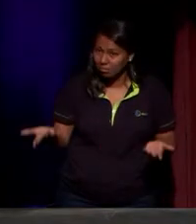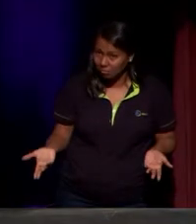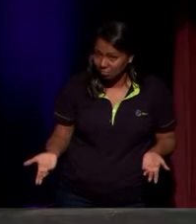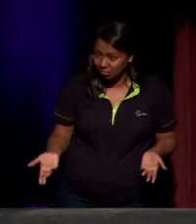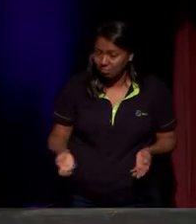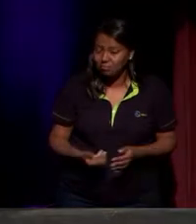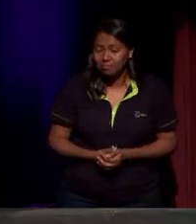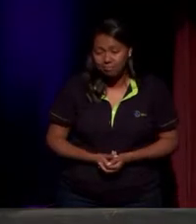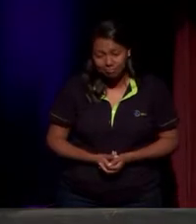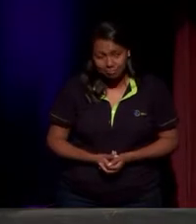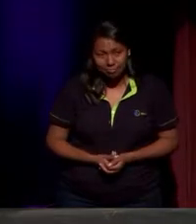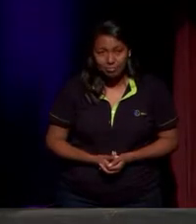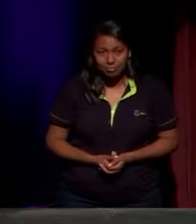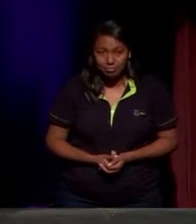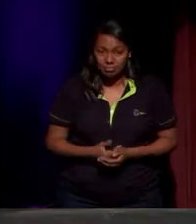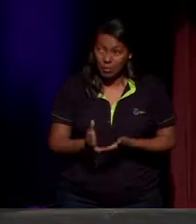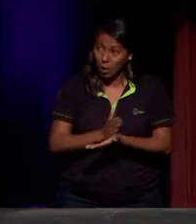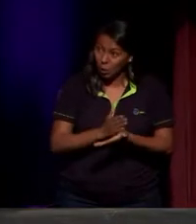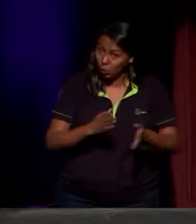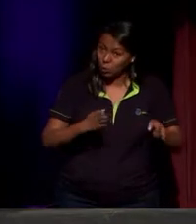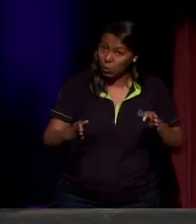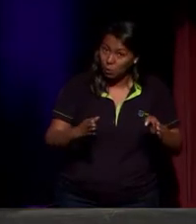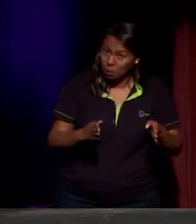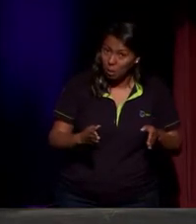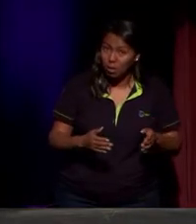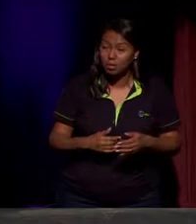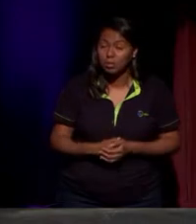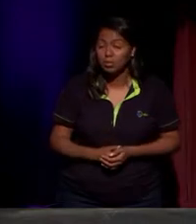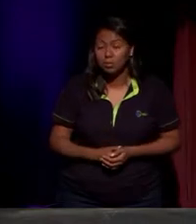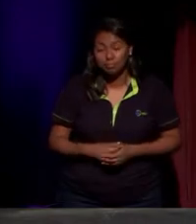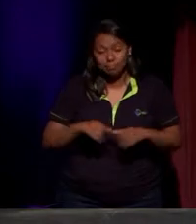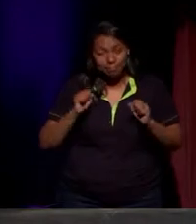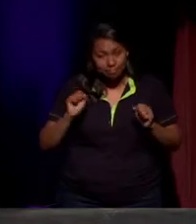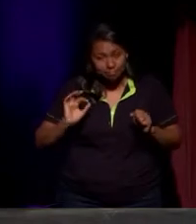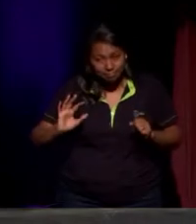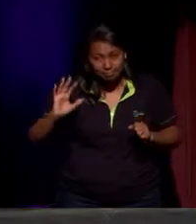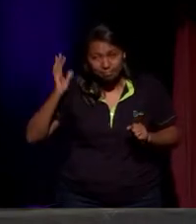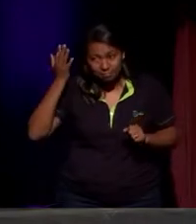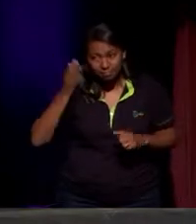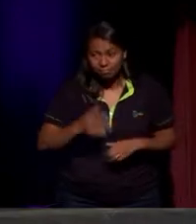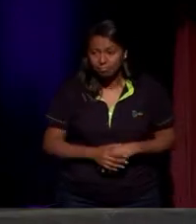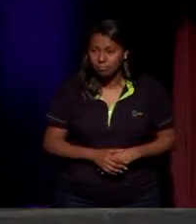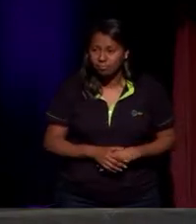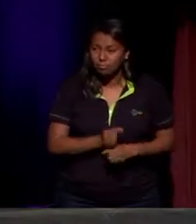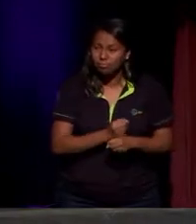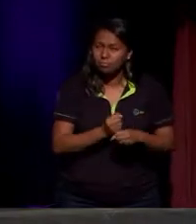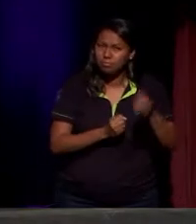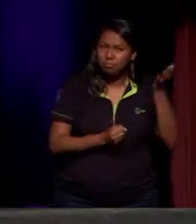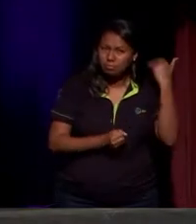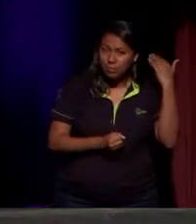So these are some moments That I think we can get through. We, the early years of our independence